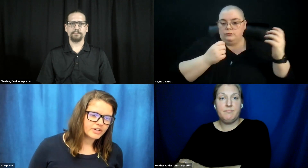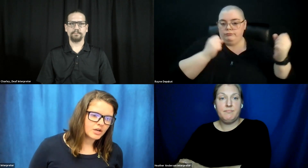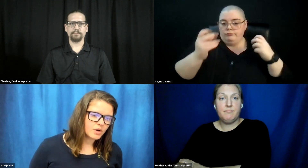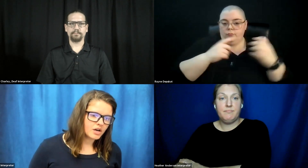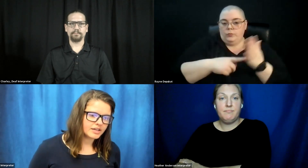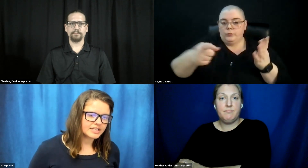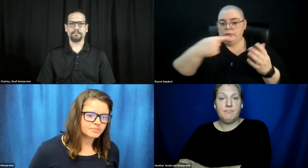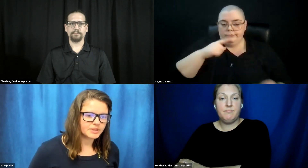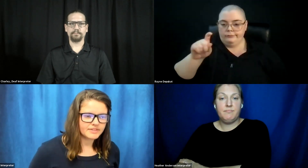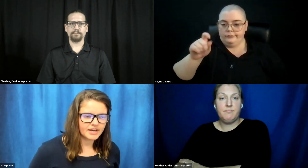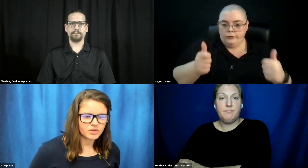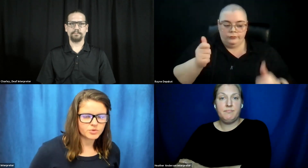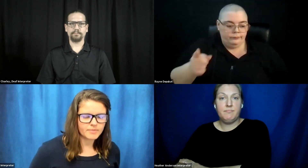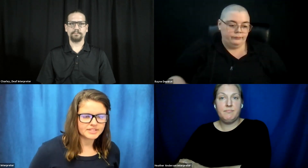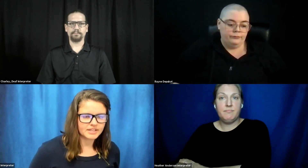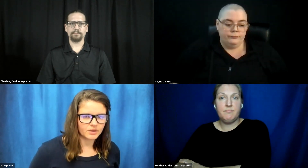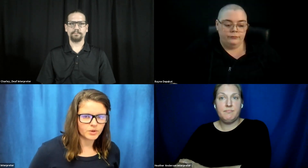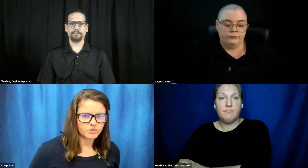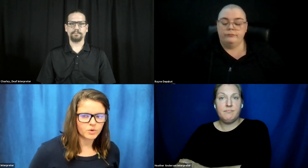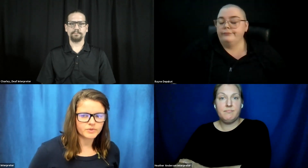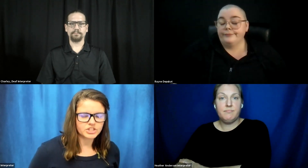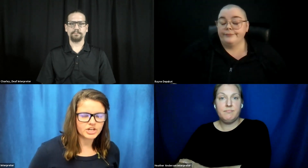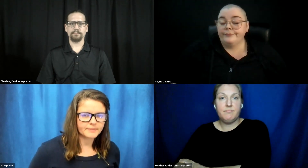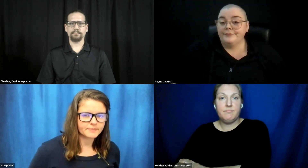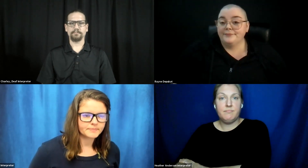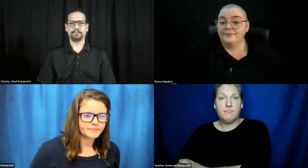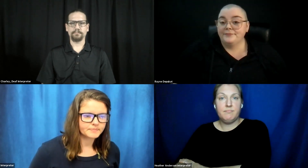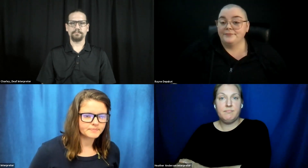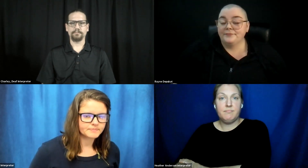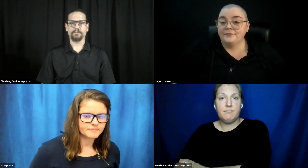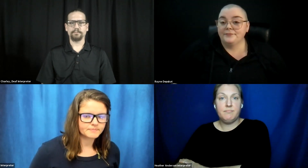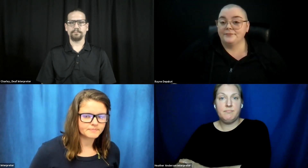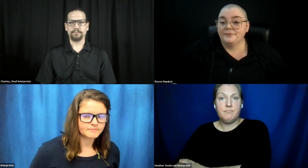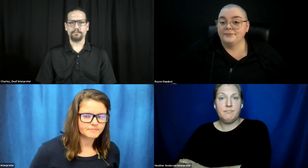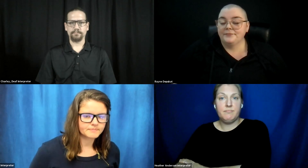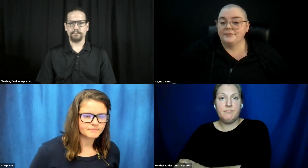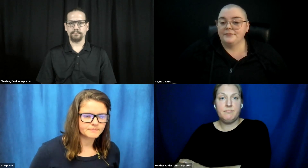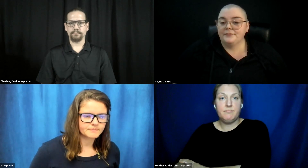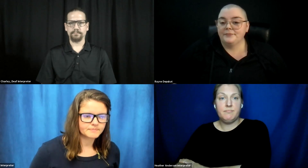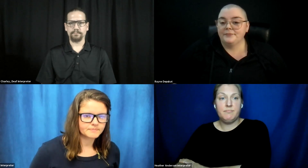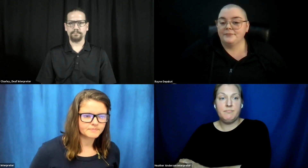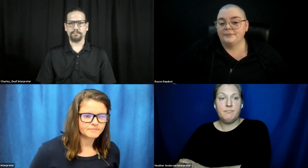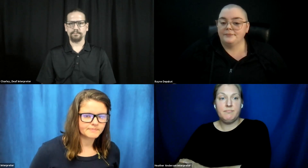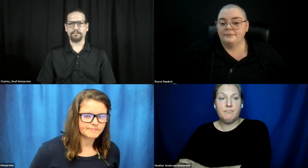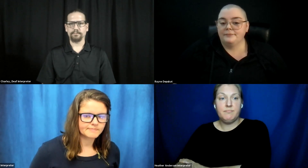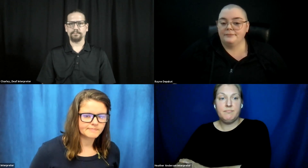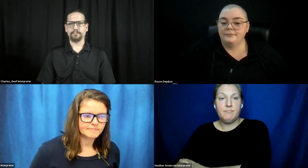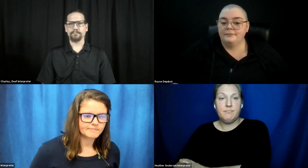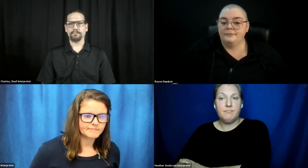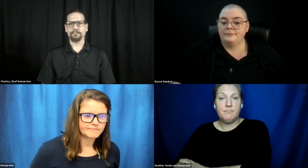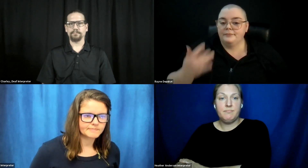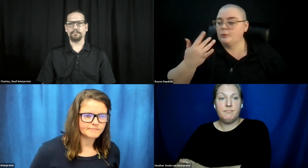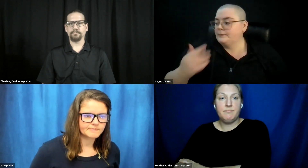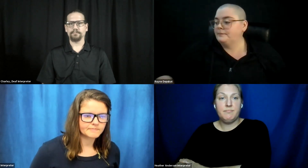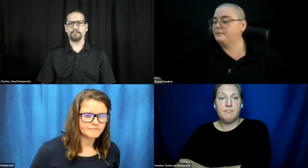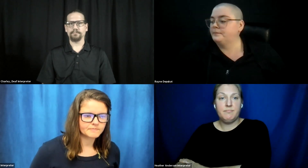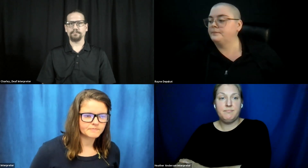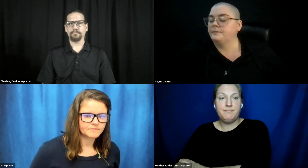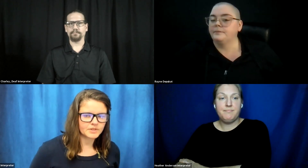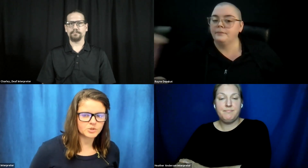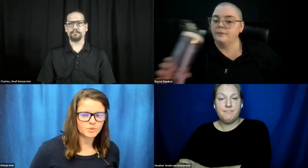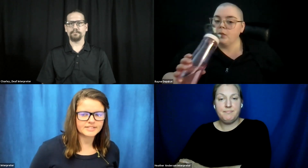Tina Do you want to turn your video on and explain that or do you want me to sign what you wrote in the chat.